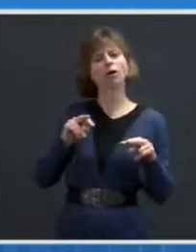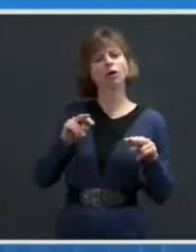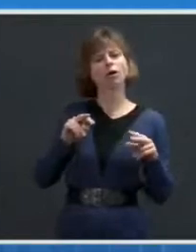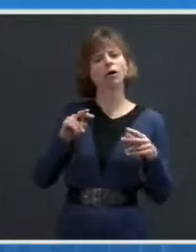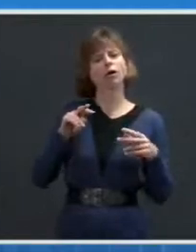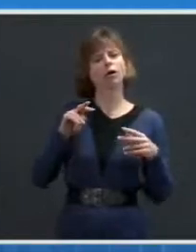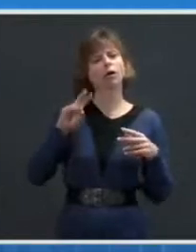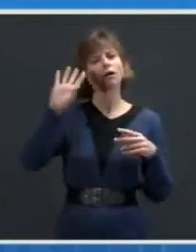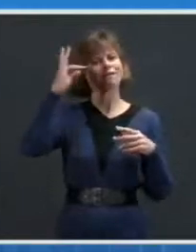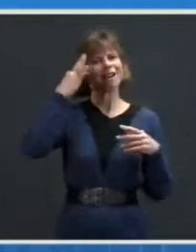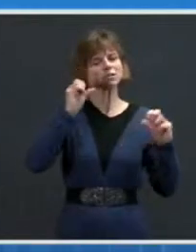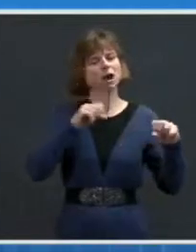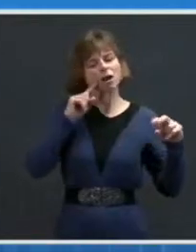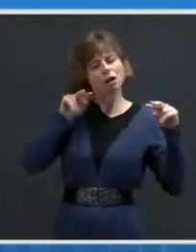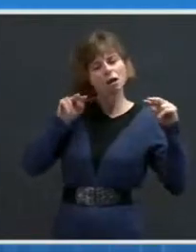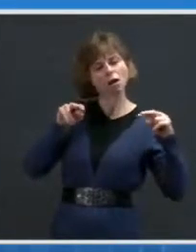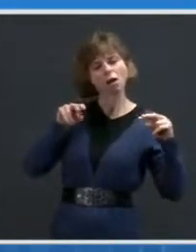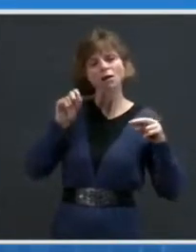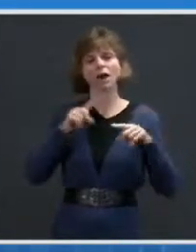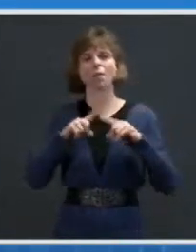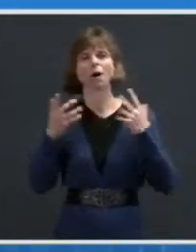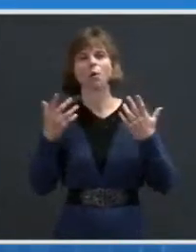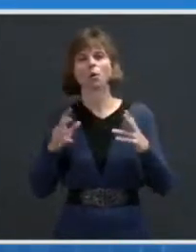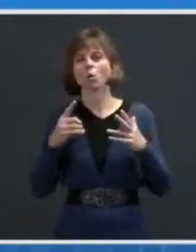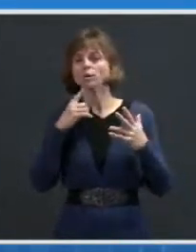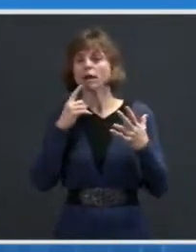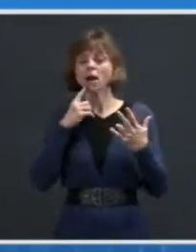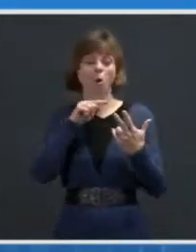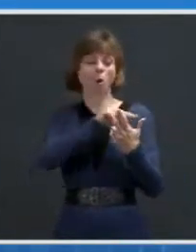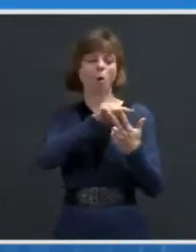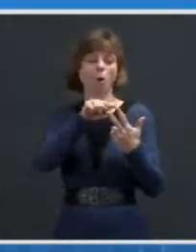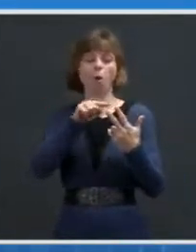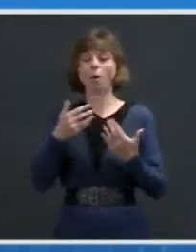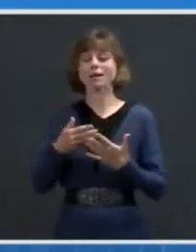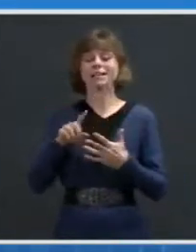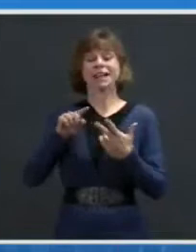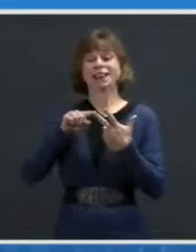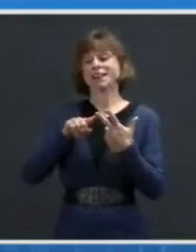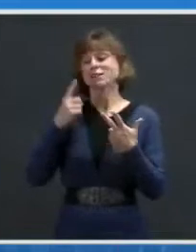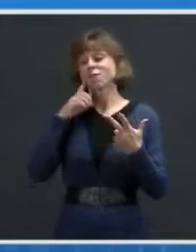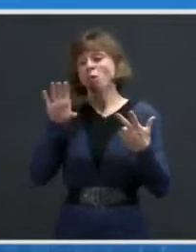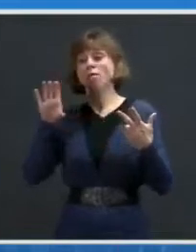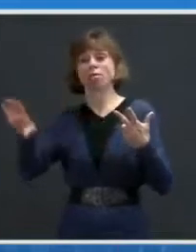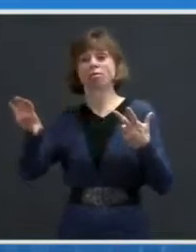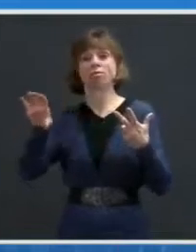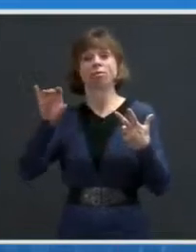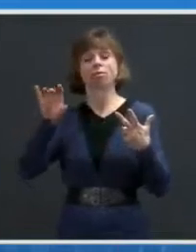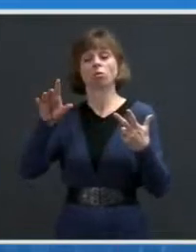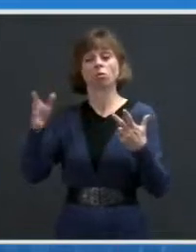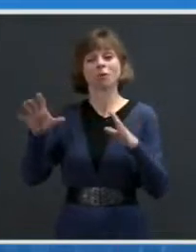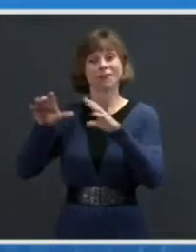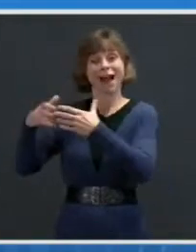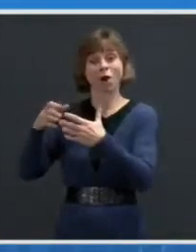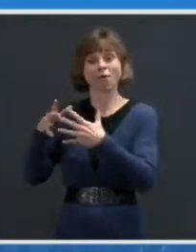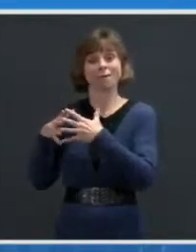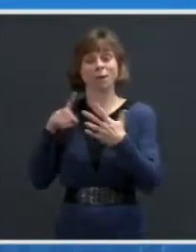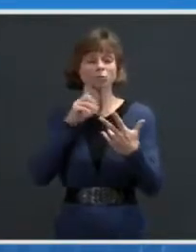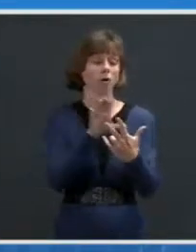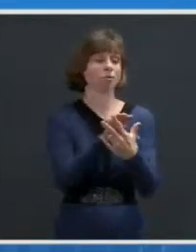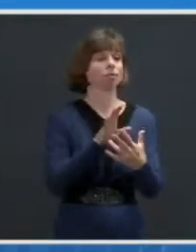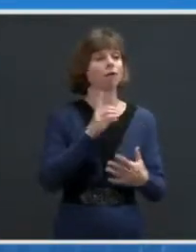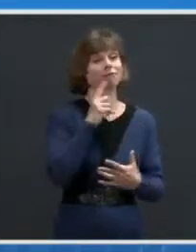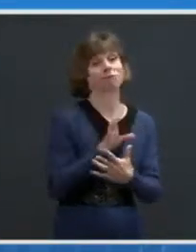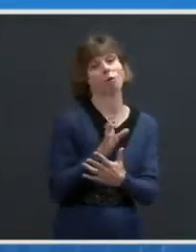YOU WANT STATES TO DISTRIBUTE